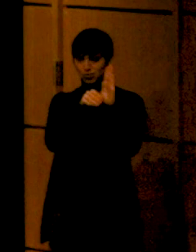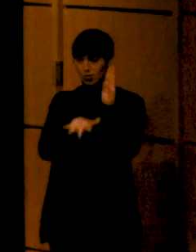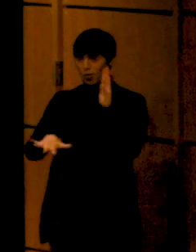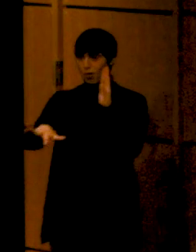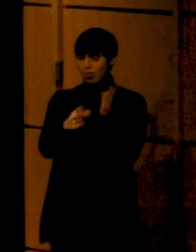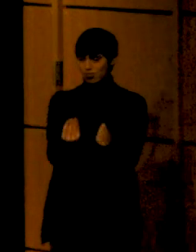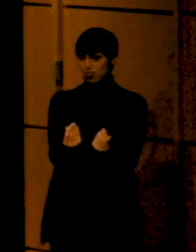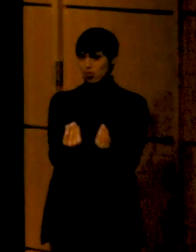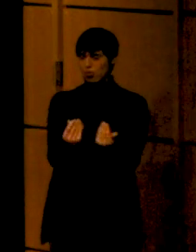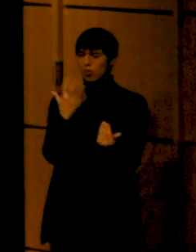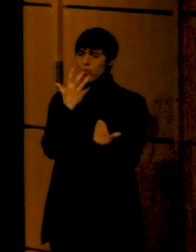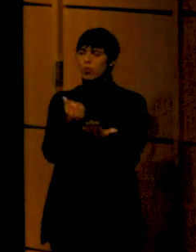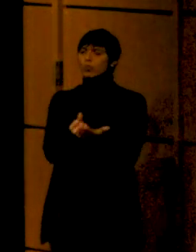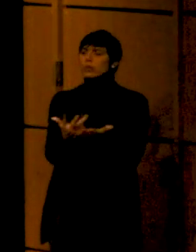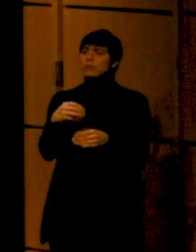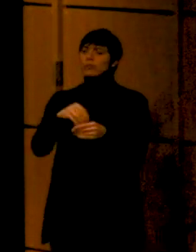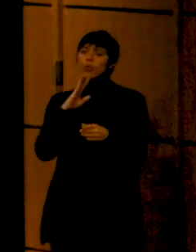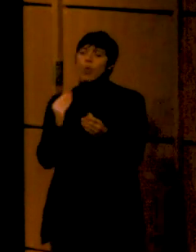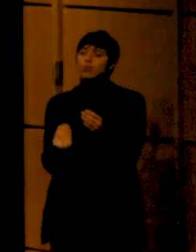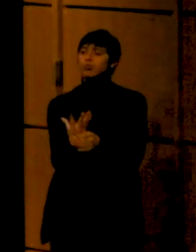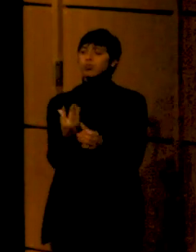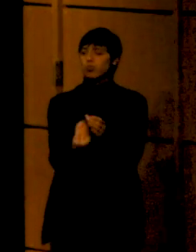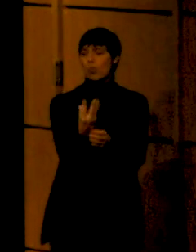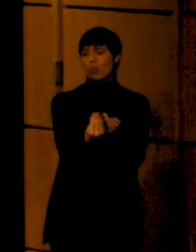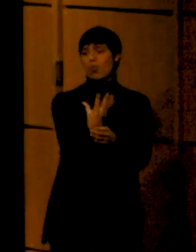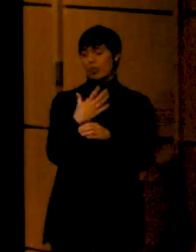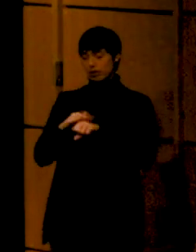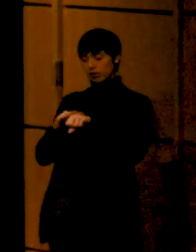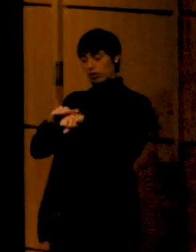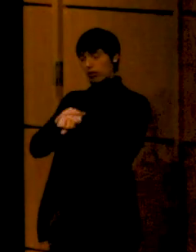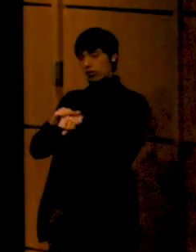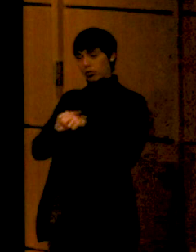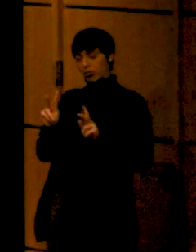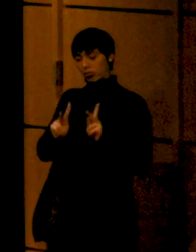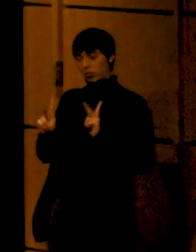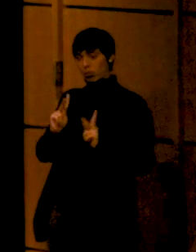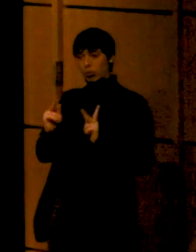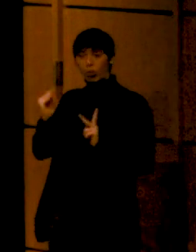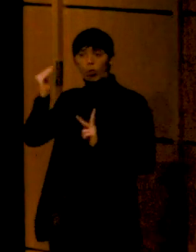And one thing that Native Americans have long known is that volcanoes do bring destruction